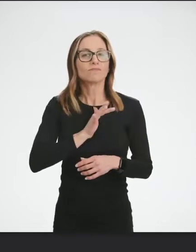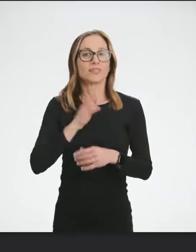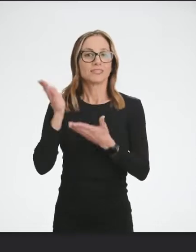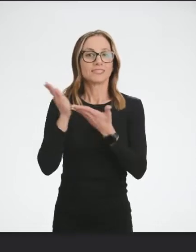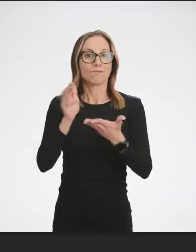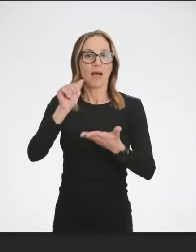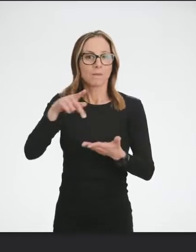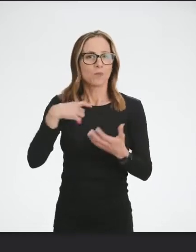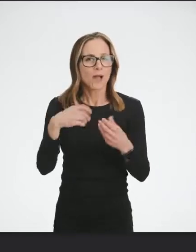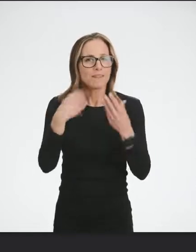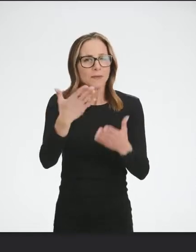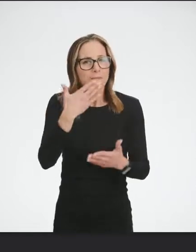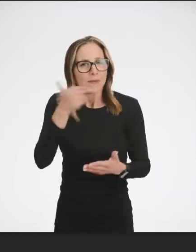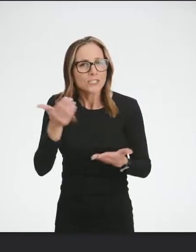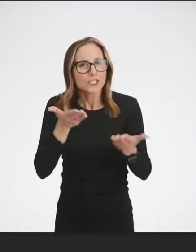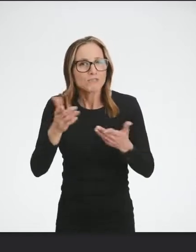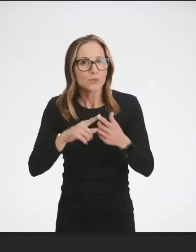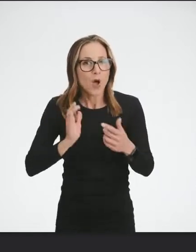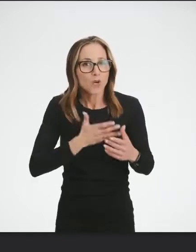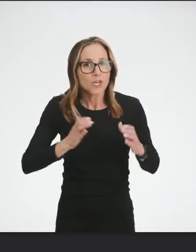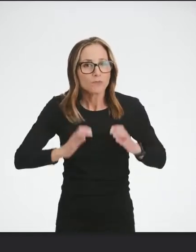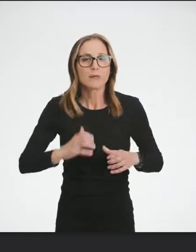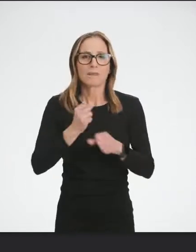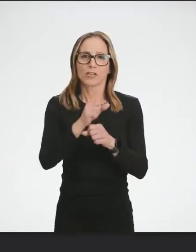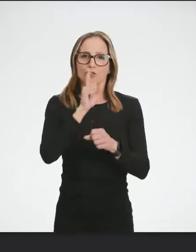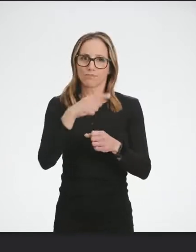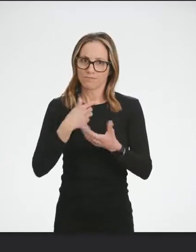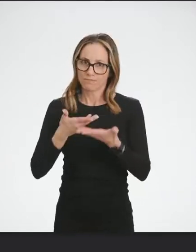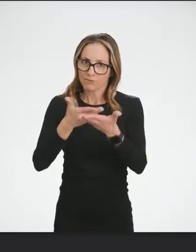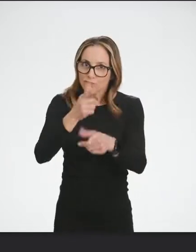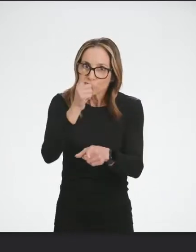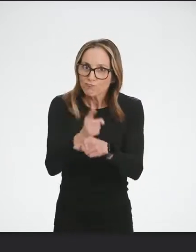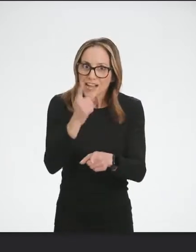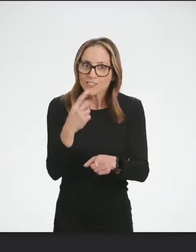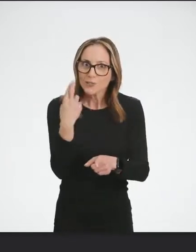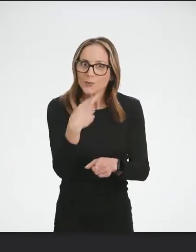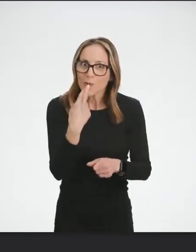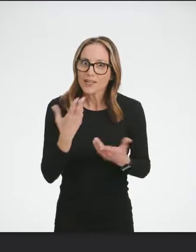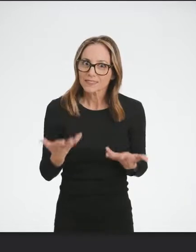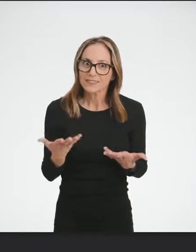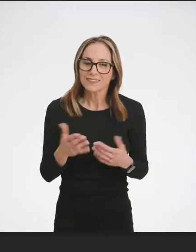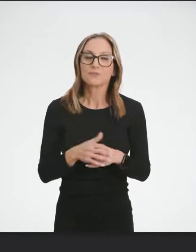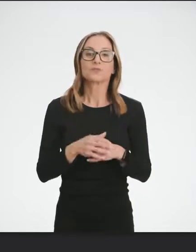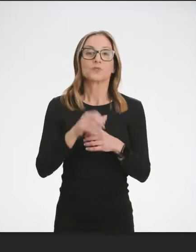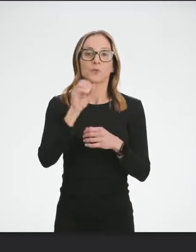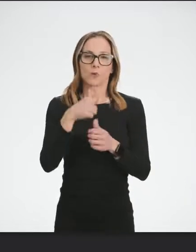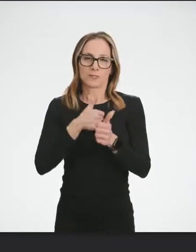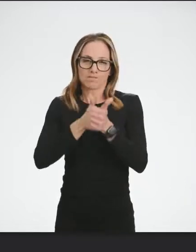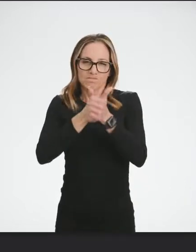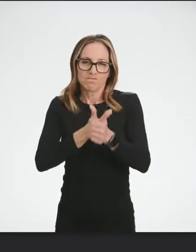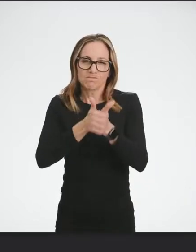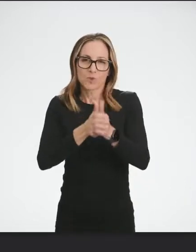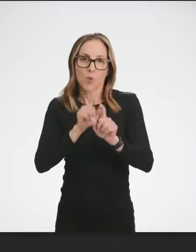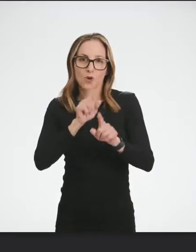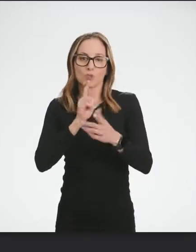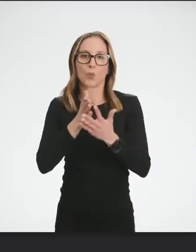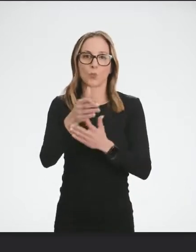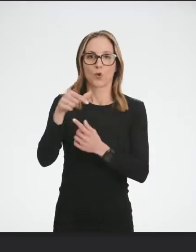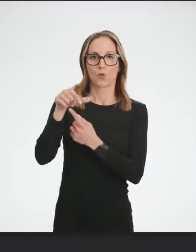customers and make sure we're giving people the right donuts. So we track our donut orders via QR code.